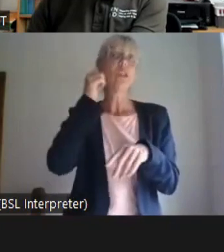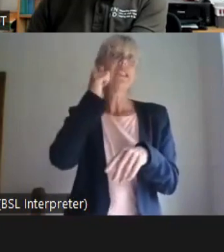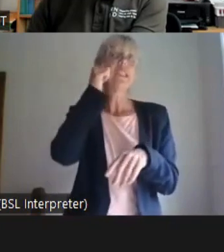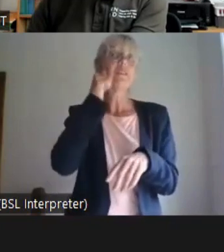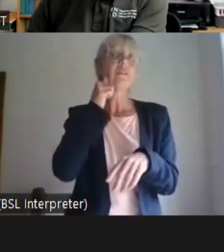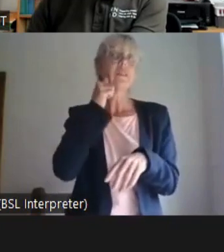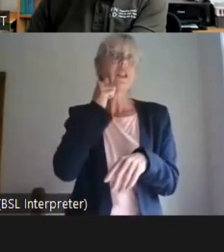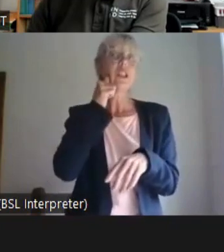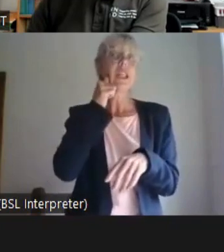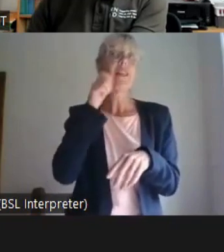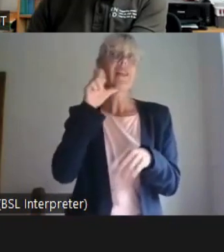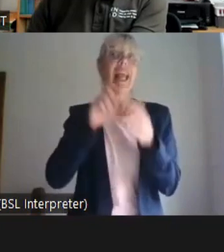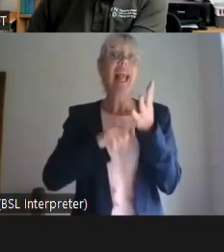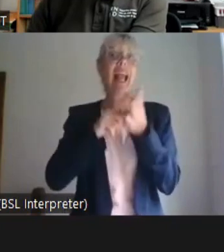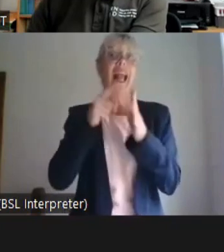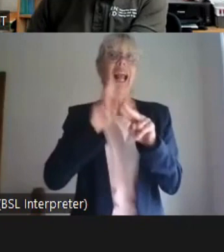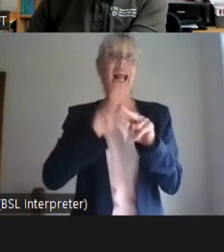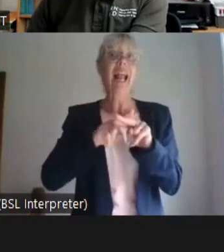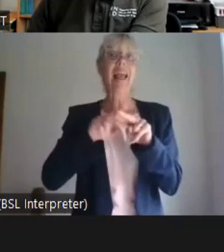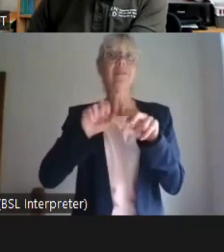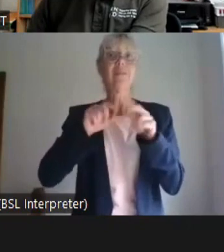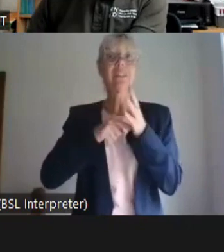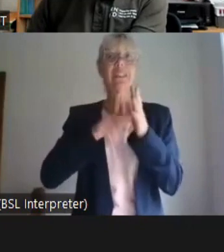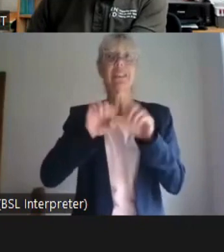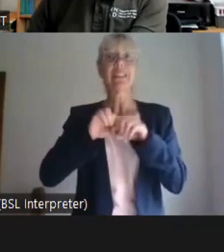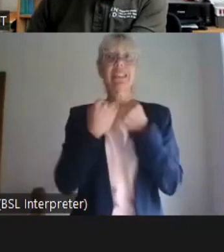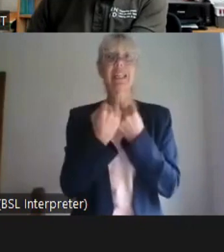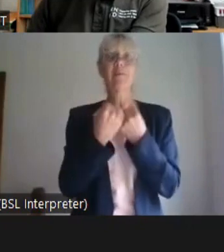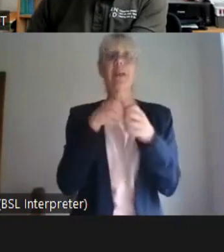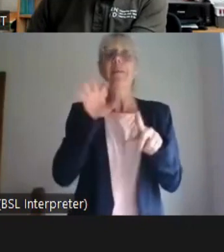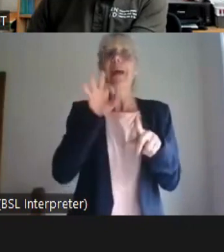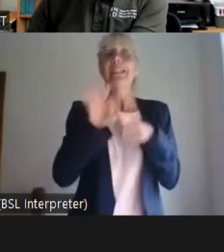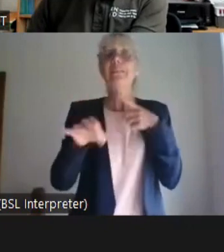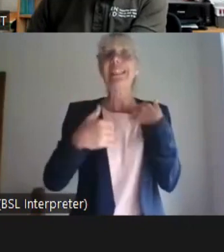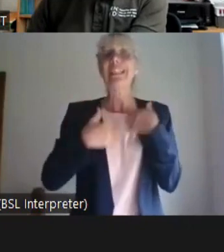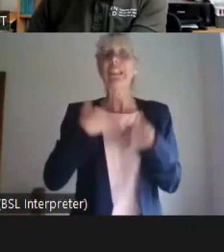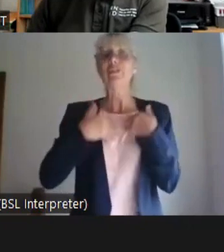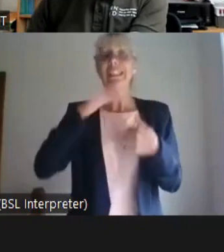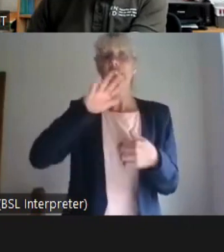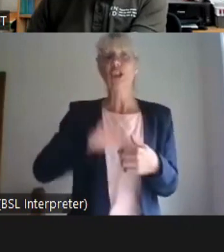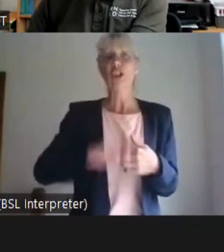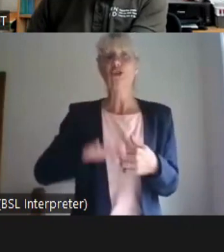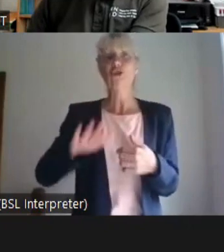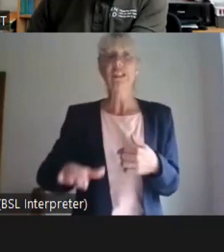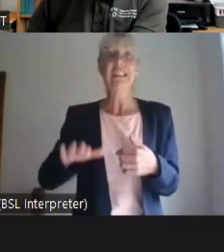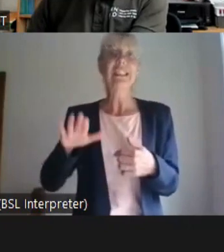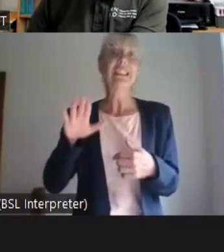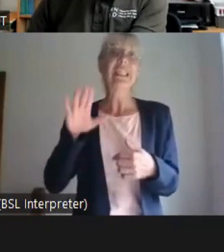um I my special interest is in children's hearing and cleft lip and Palette